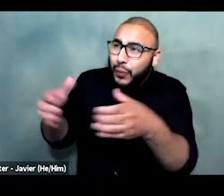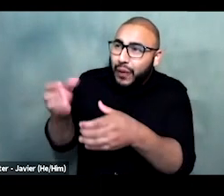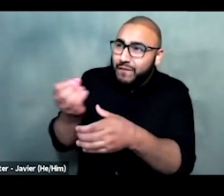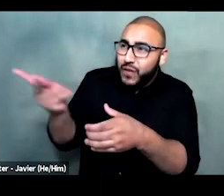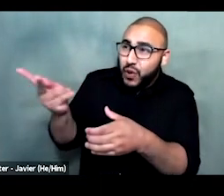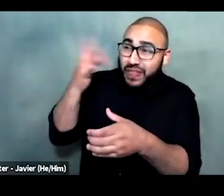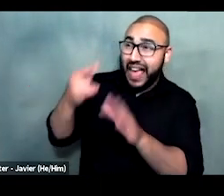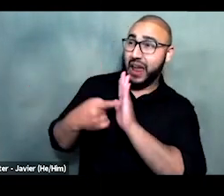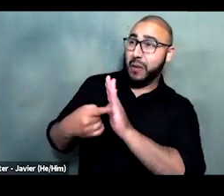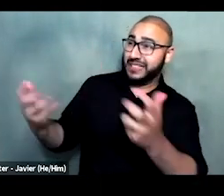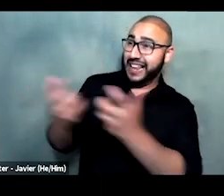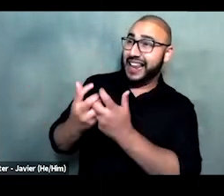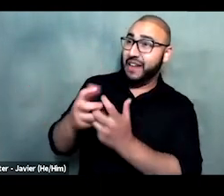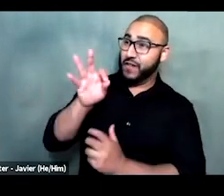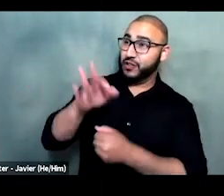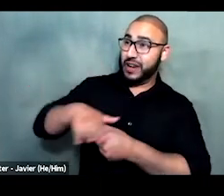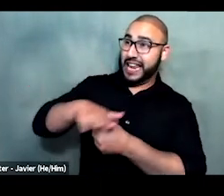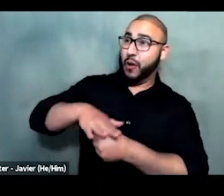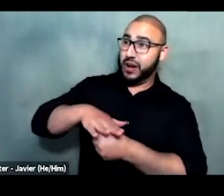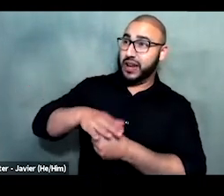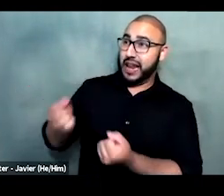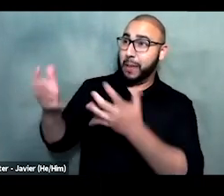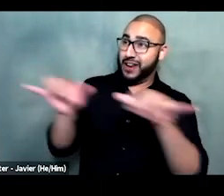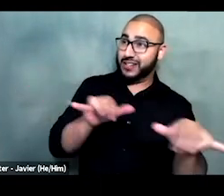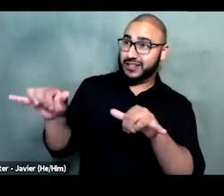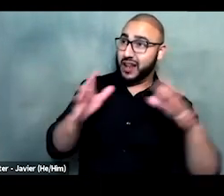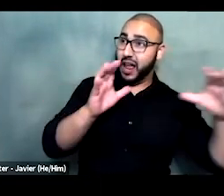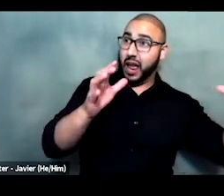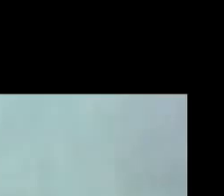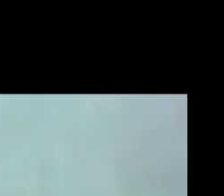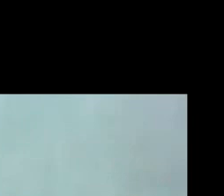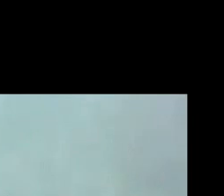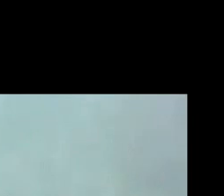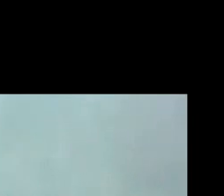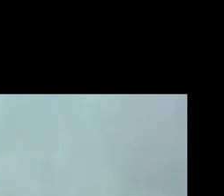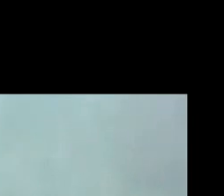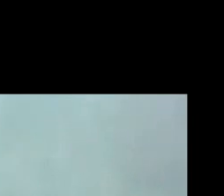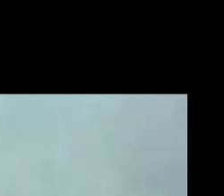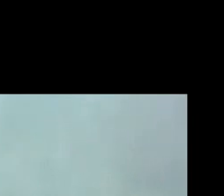Indian student population so low? Is it representative of the demographics in Fresno County?